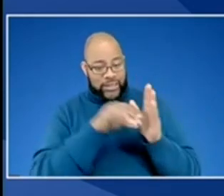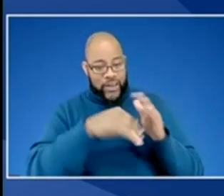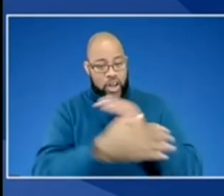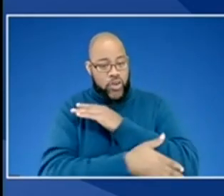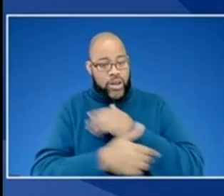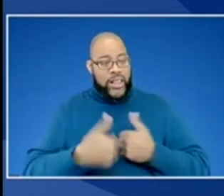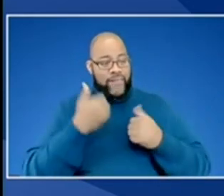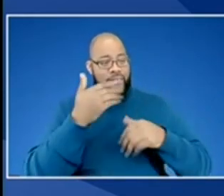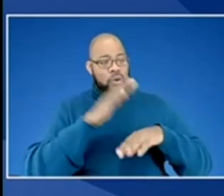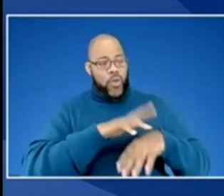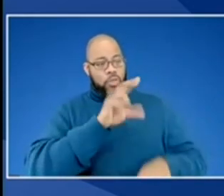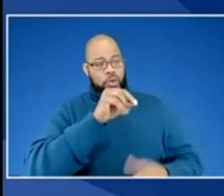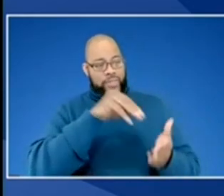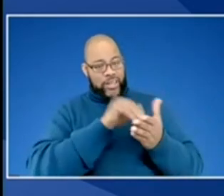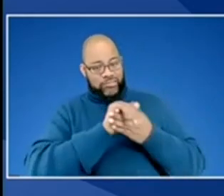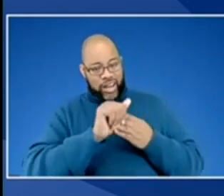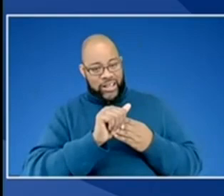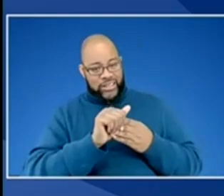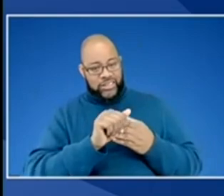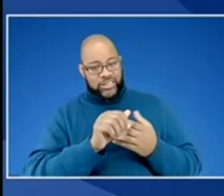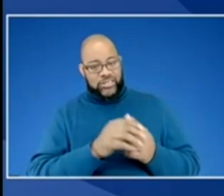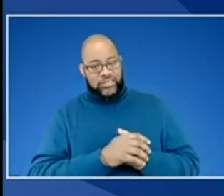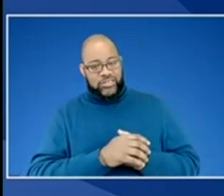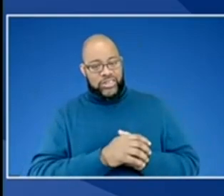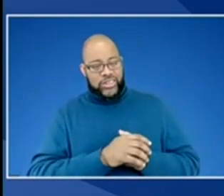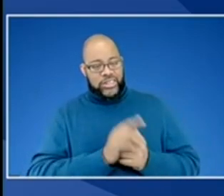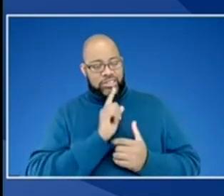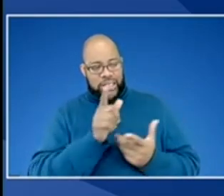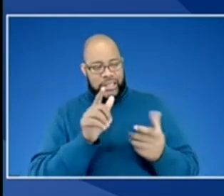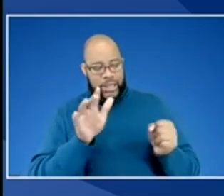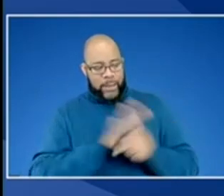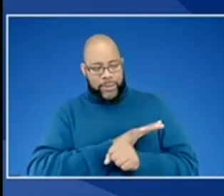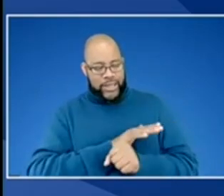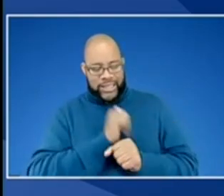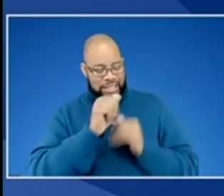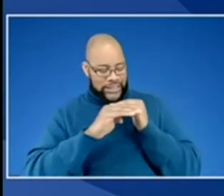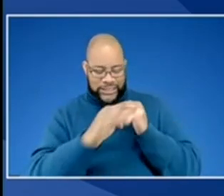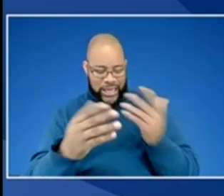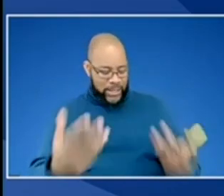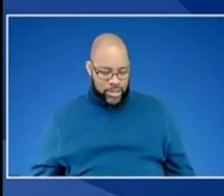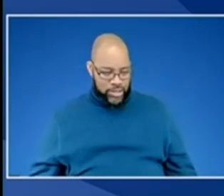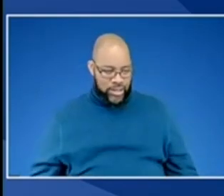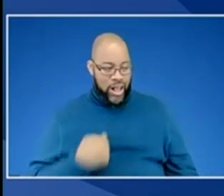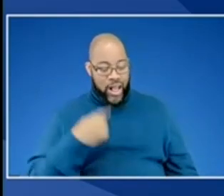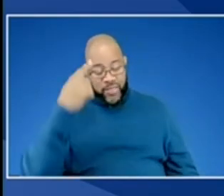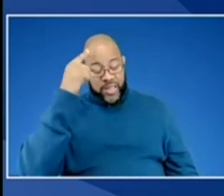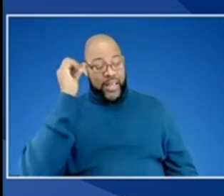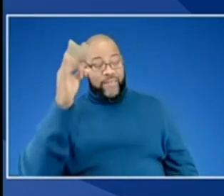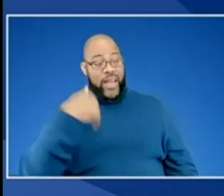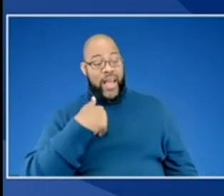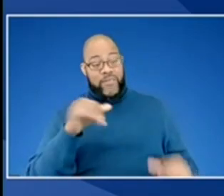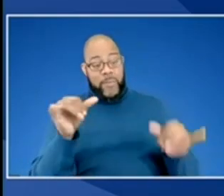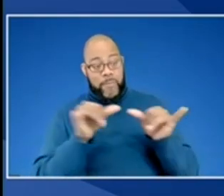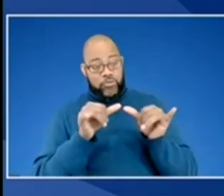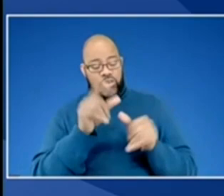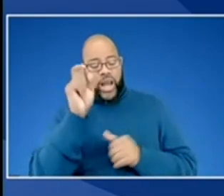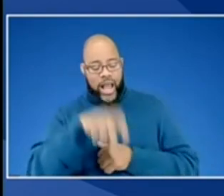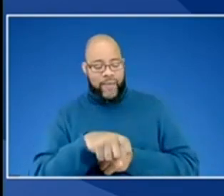$30,000 is- it's completely unsustainable. I think if there's going to be a metric here, it has to be regionally defined